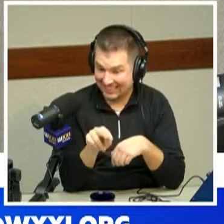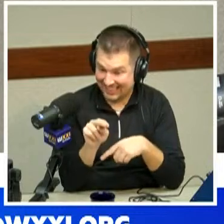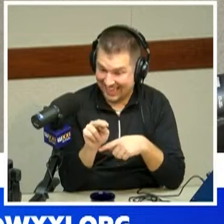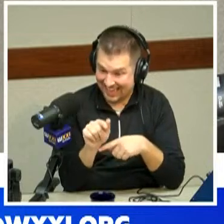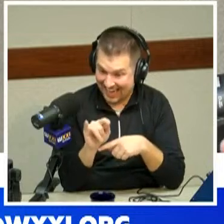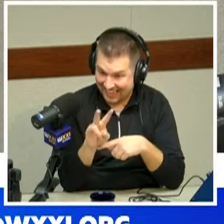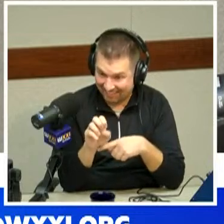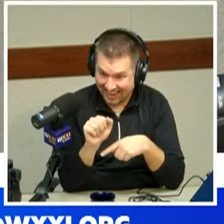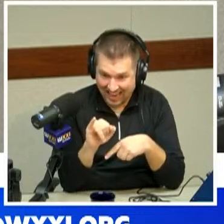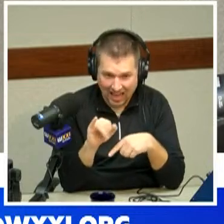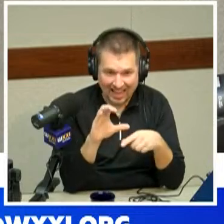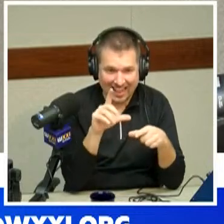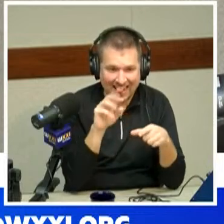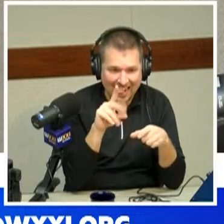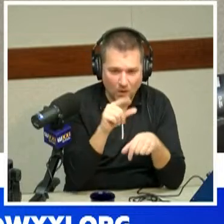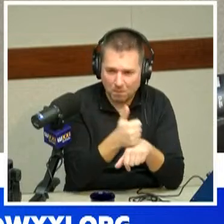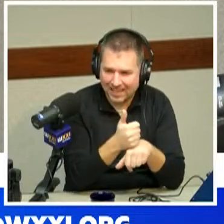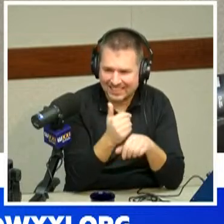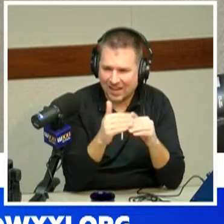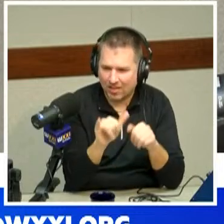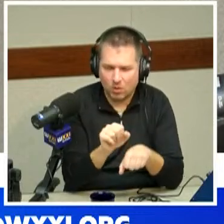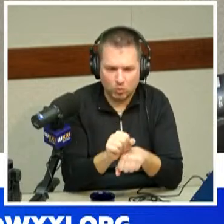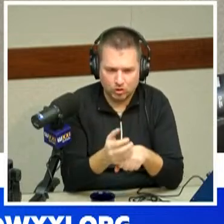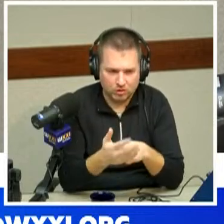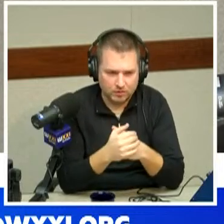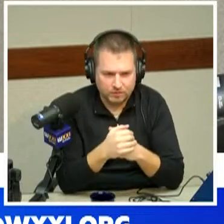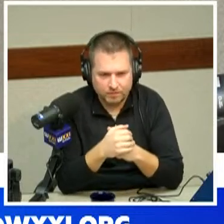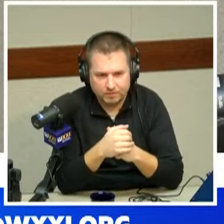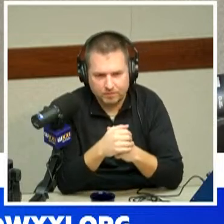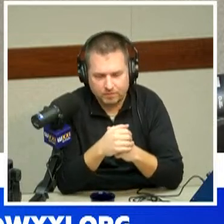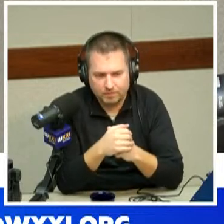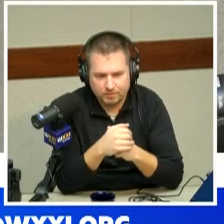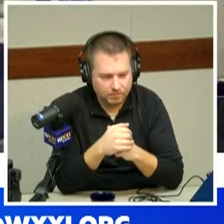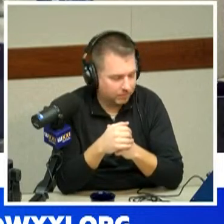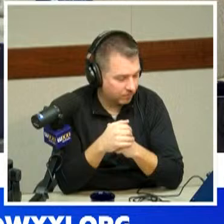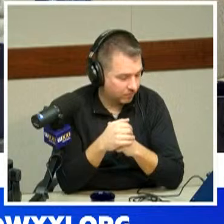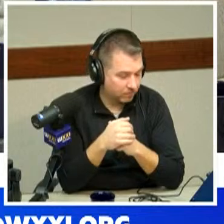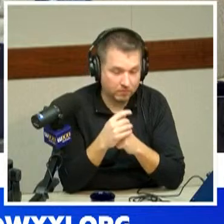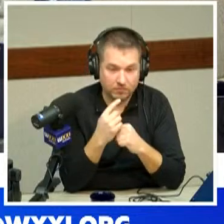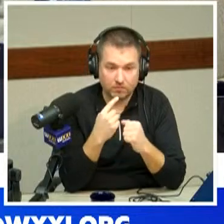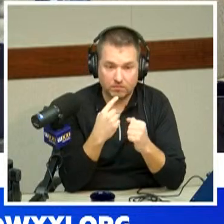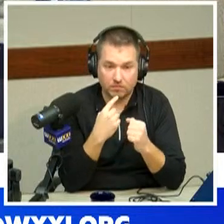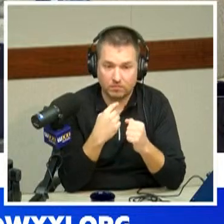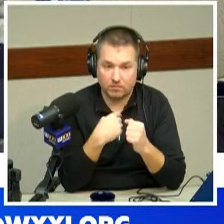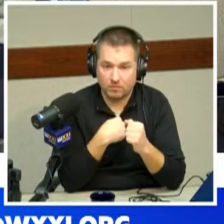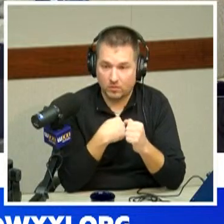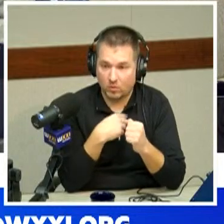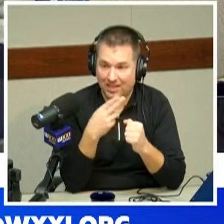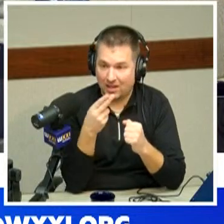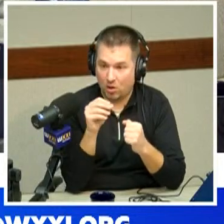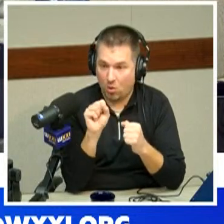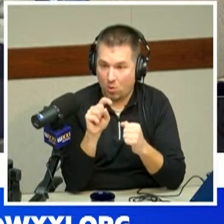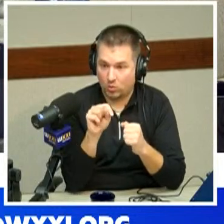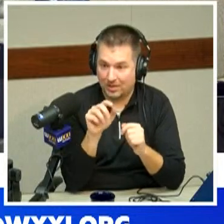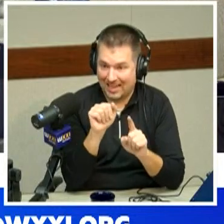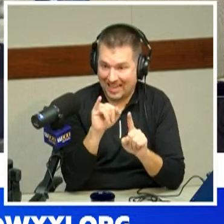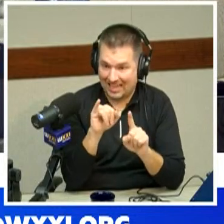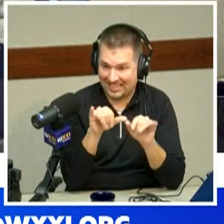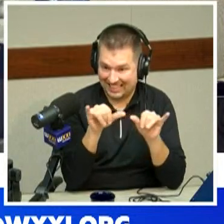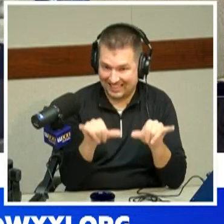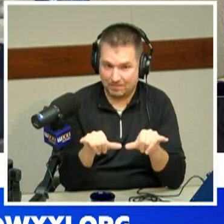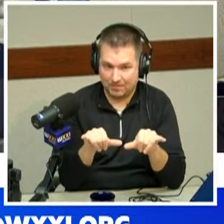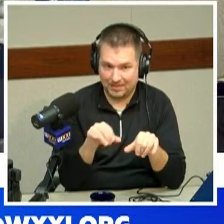is it cloud-based how how is that working right so we host the AI system in our lab um so it's